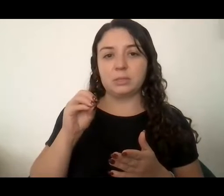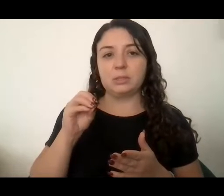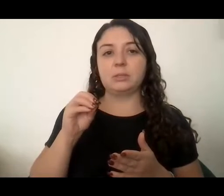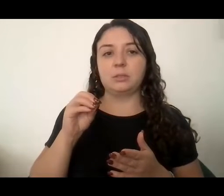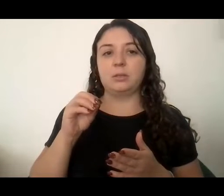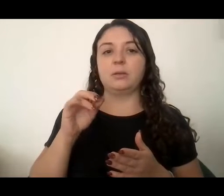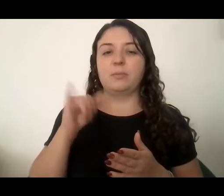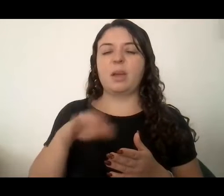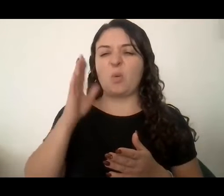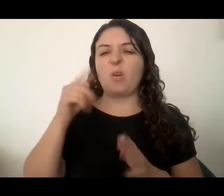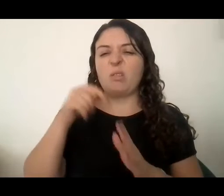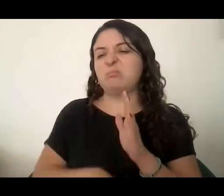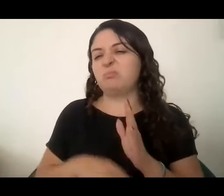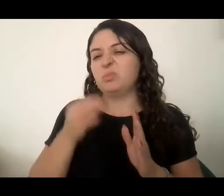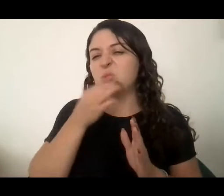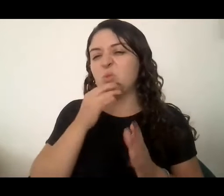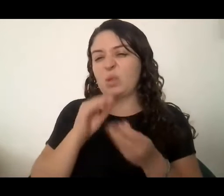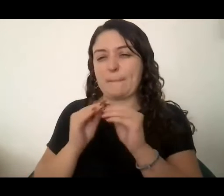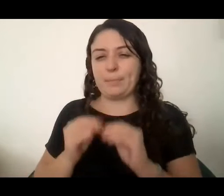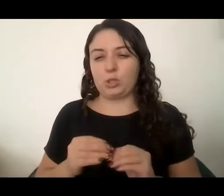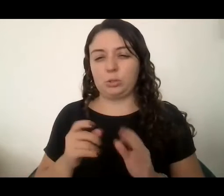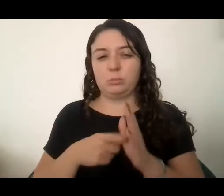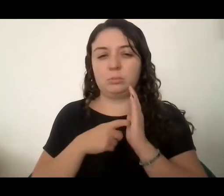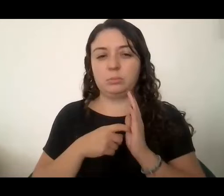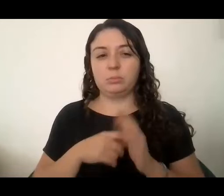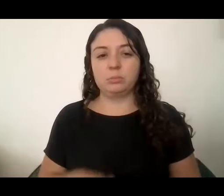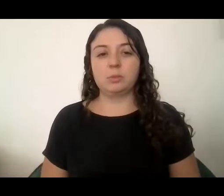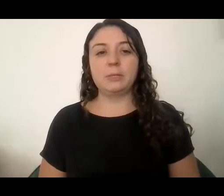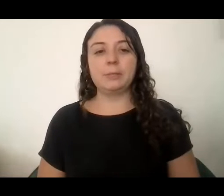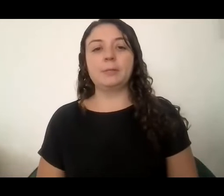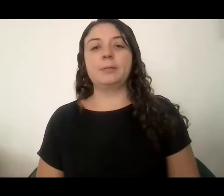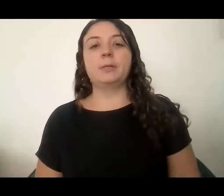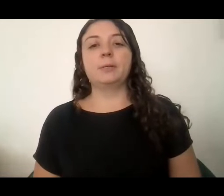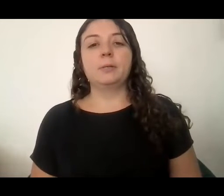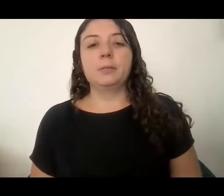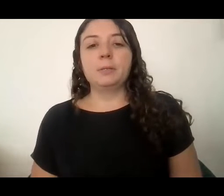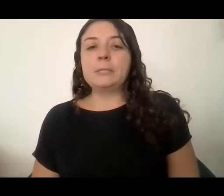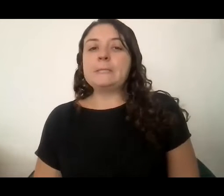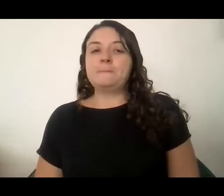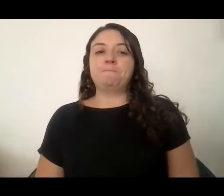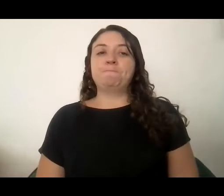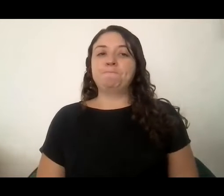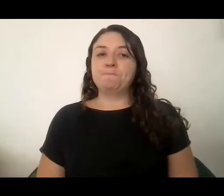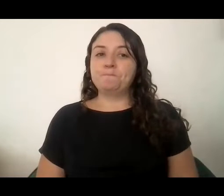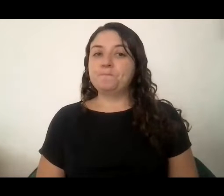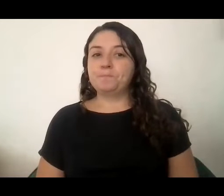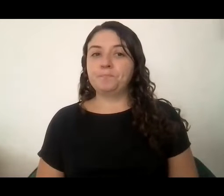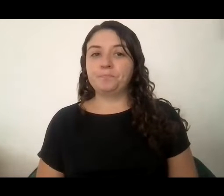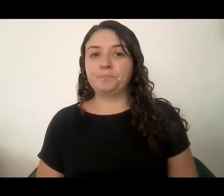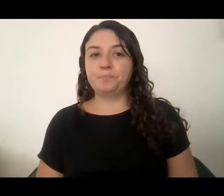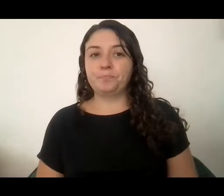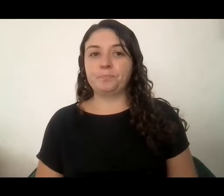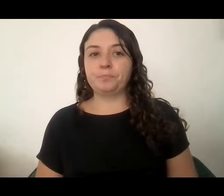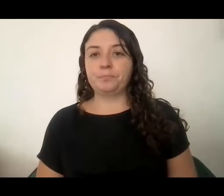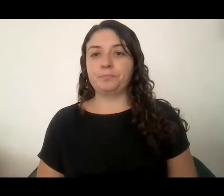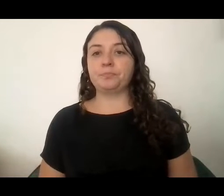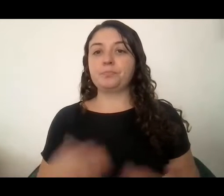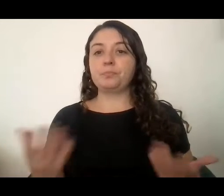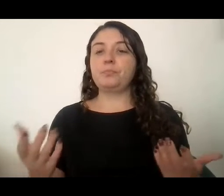I will dig more into that in just a little bit. Now, since Social Security manages eligibility